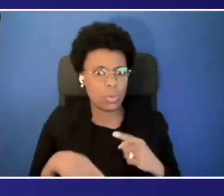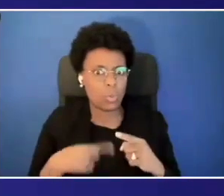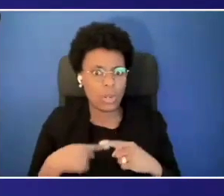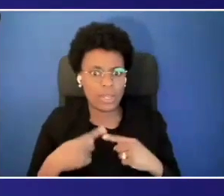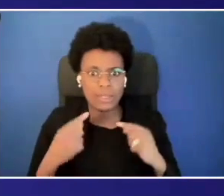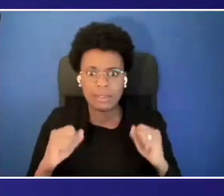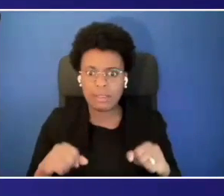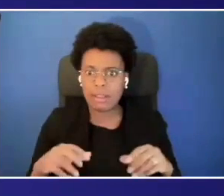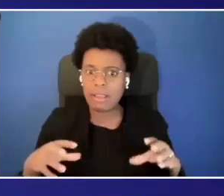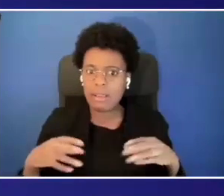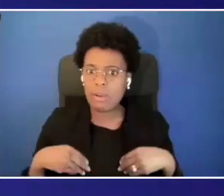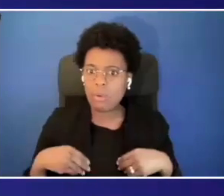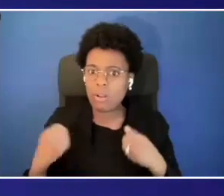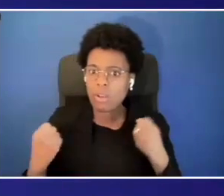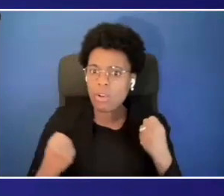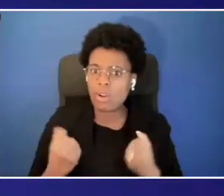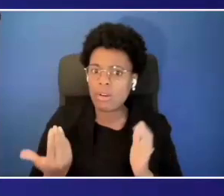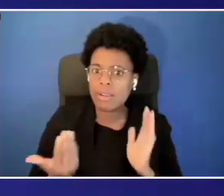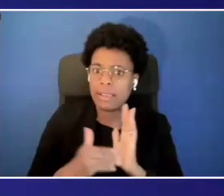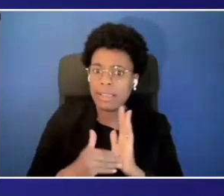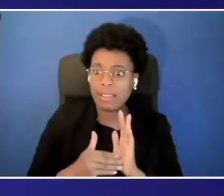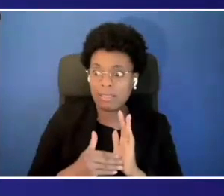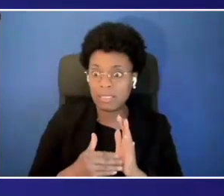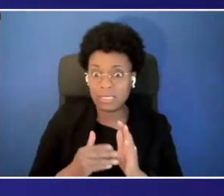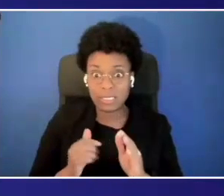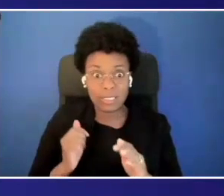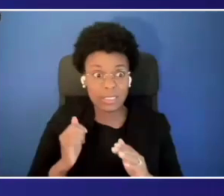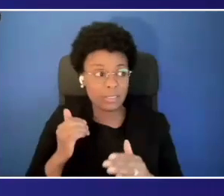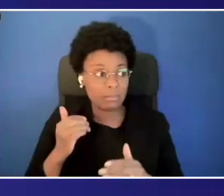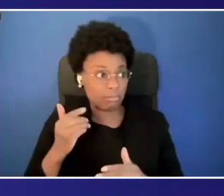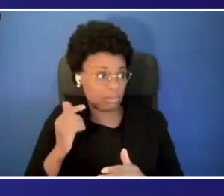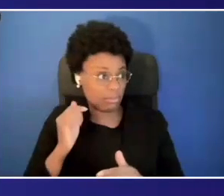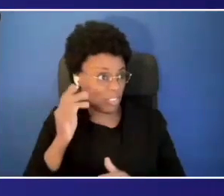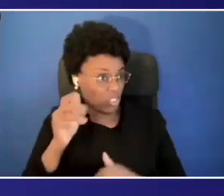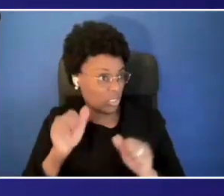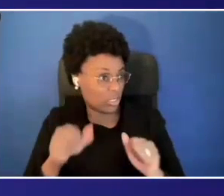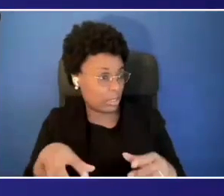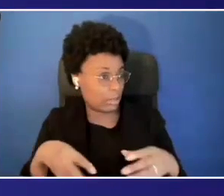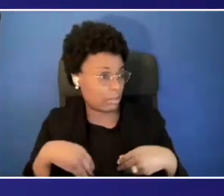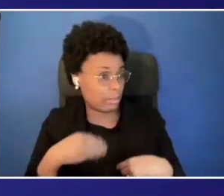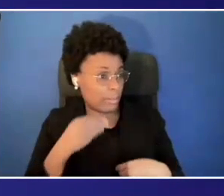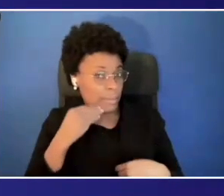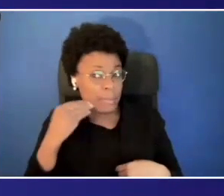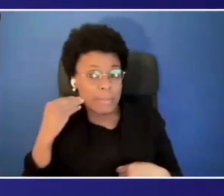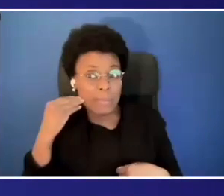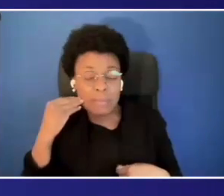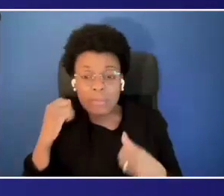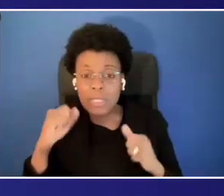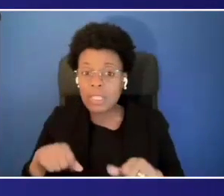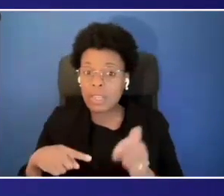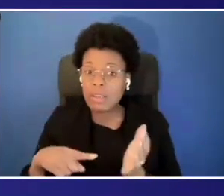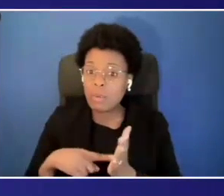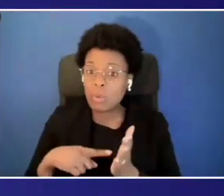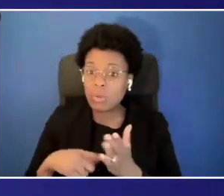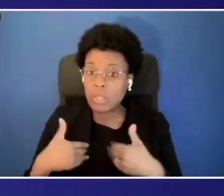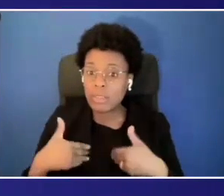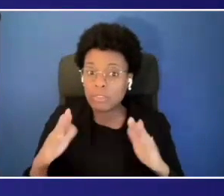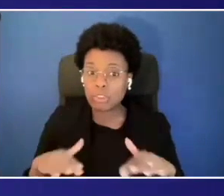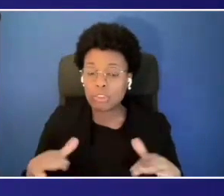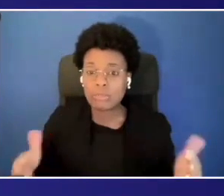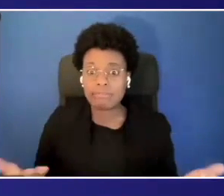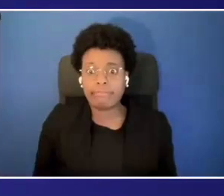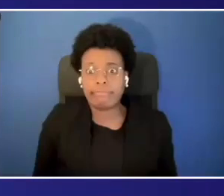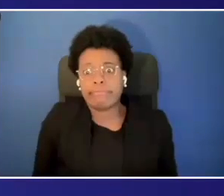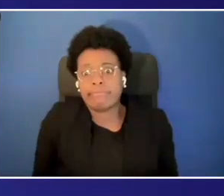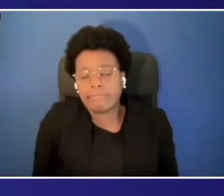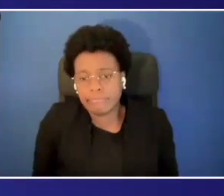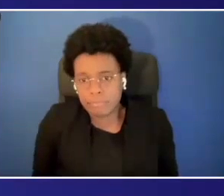Will home ownership ever be an option for me? Why even be able to afford to have children? Including, I believe, is successful.